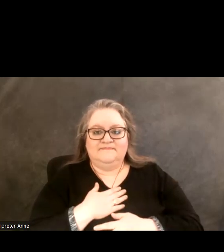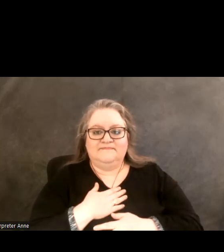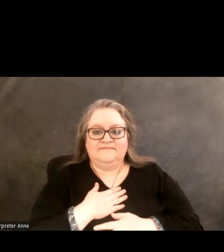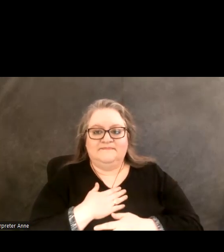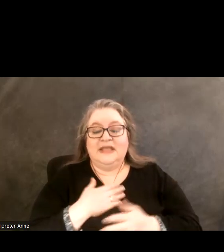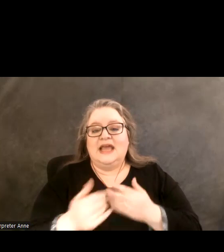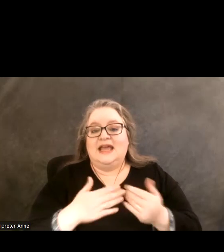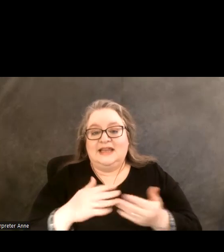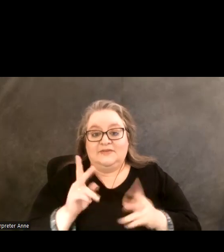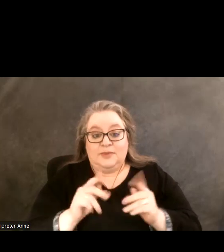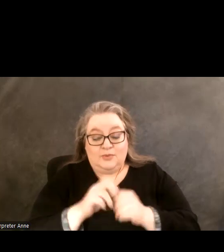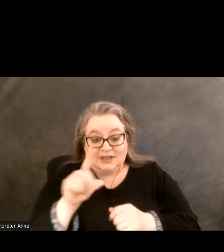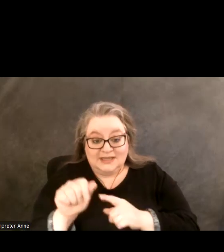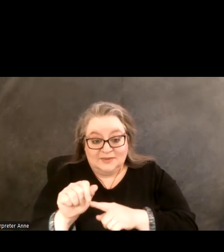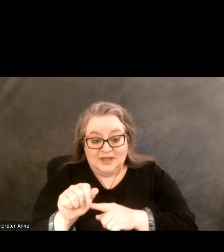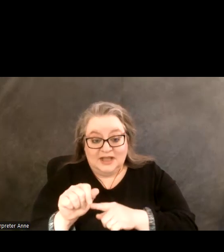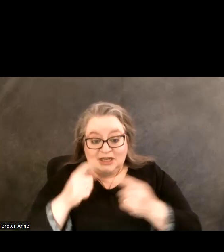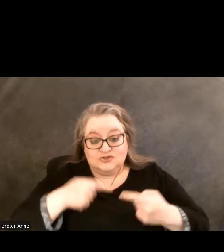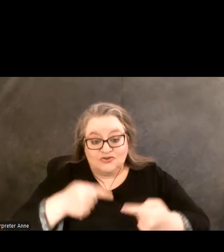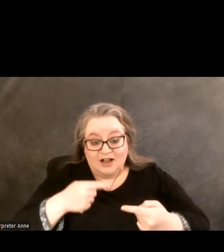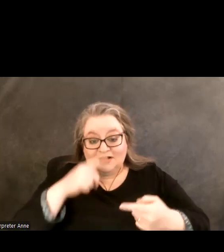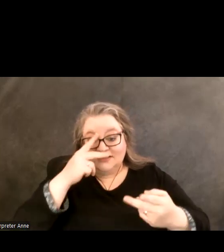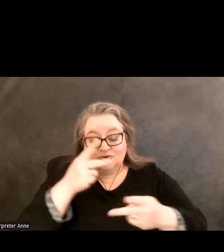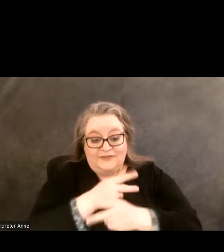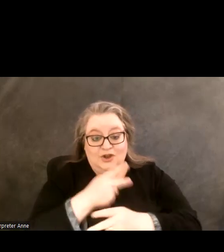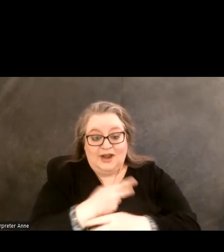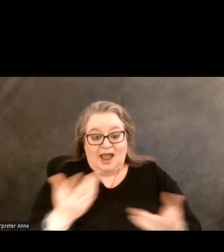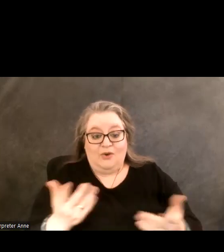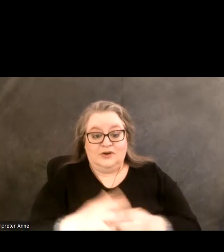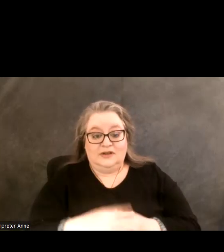struggle to figure it out, you know, and all these things.